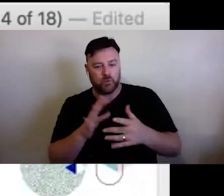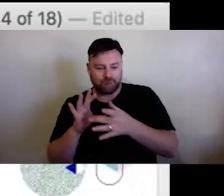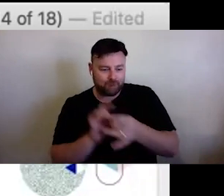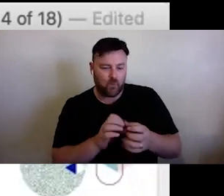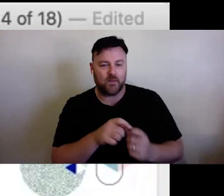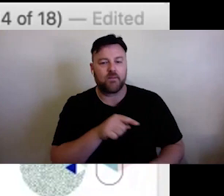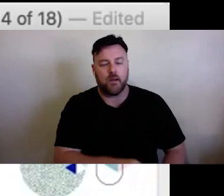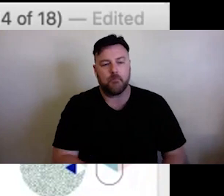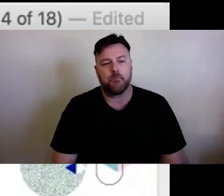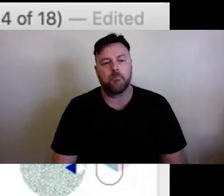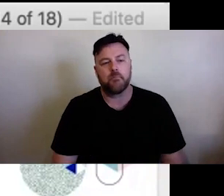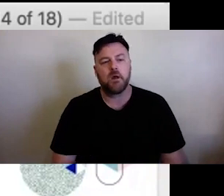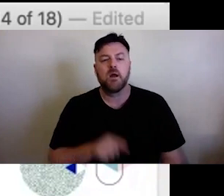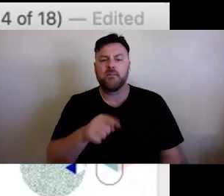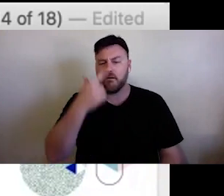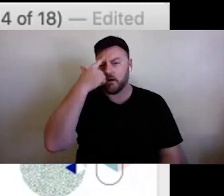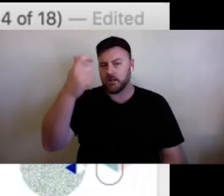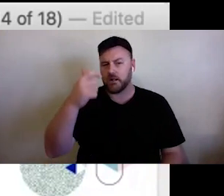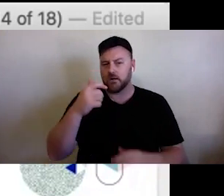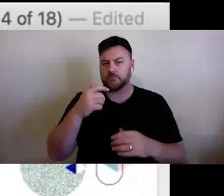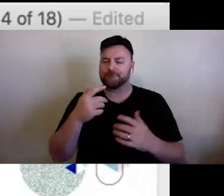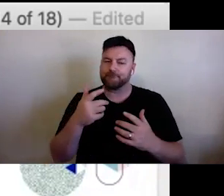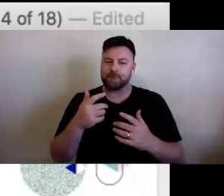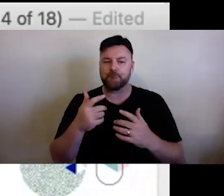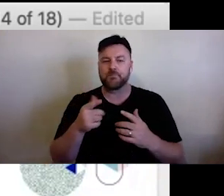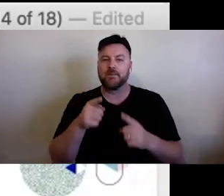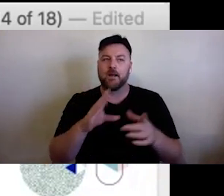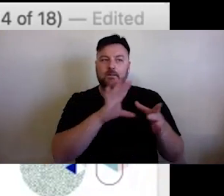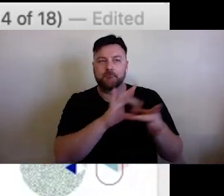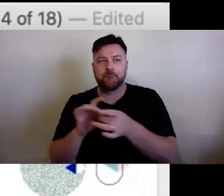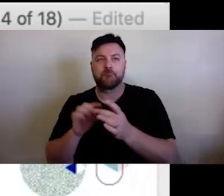And this idea translates to lots of different ways among the adult